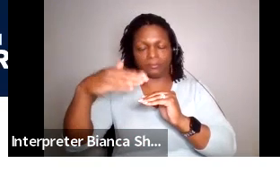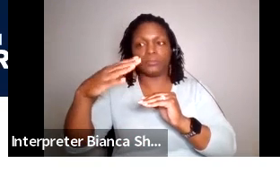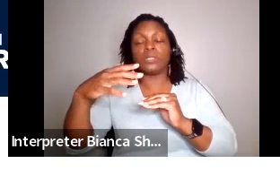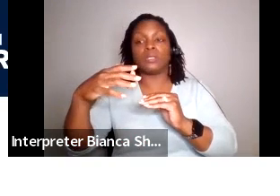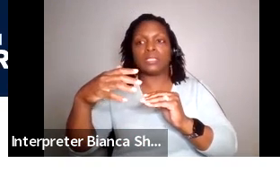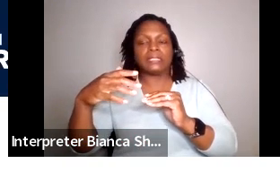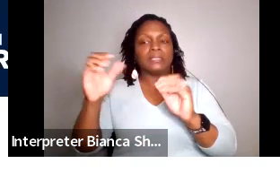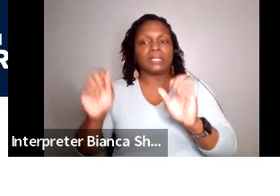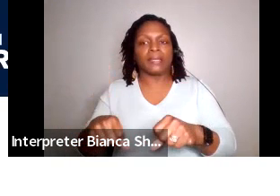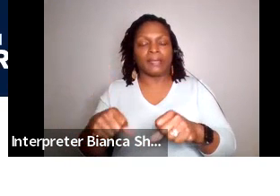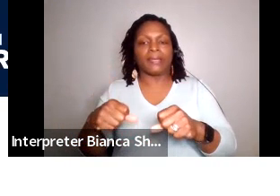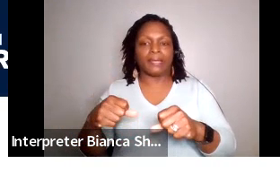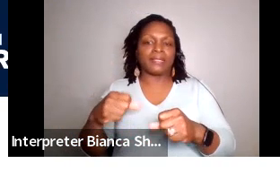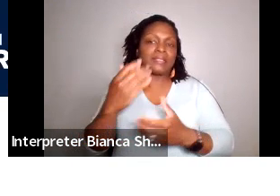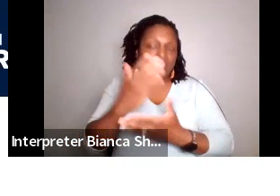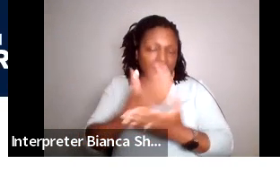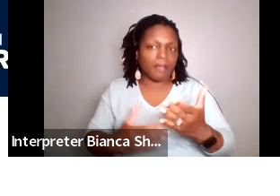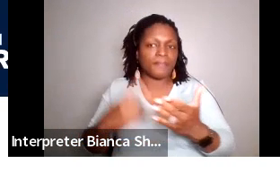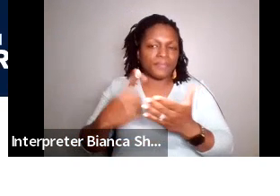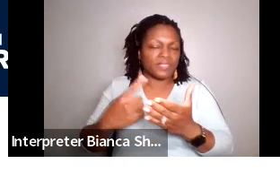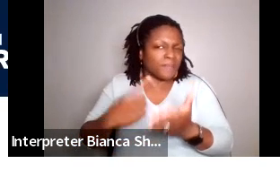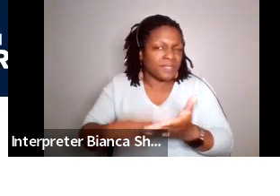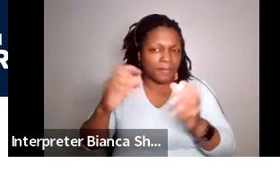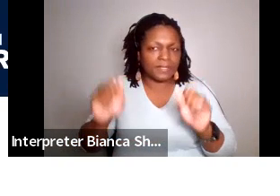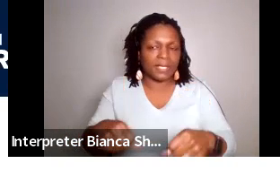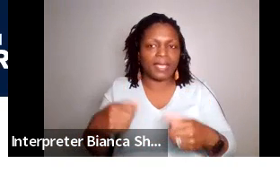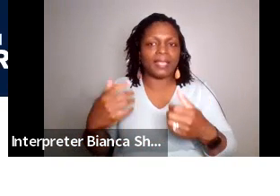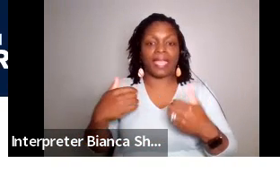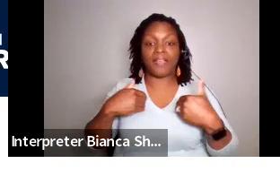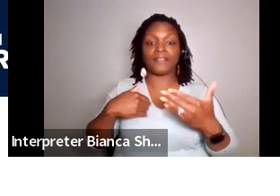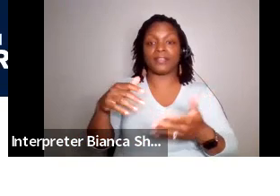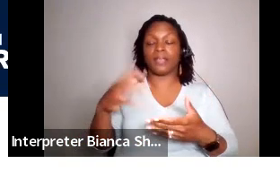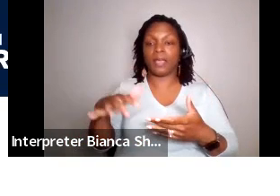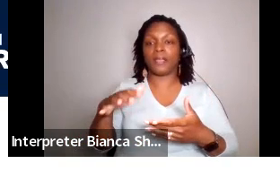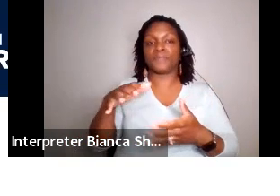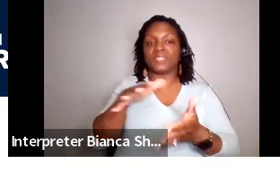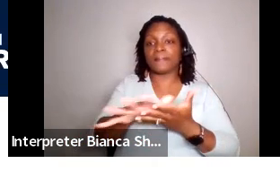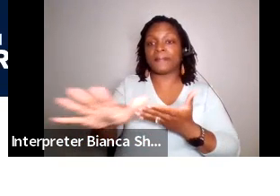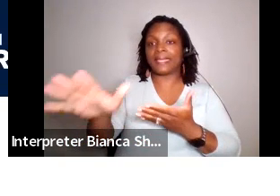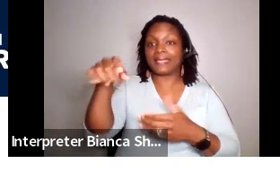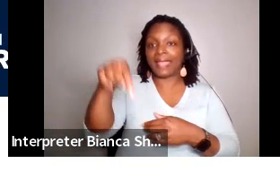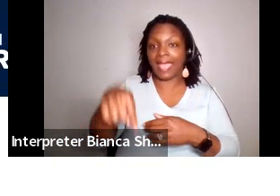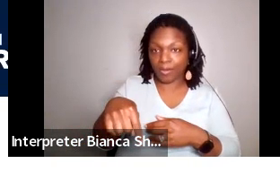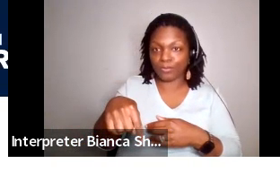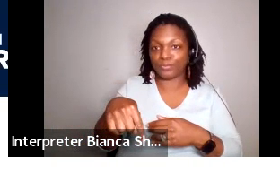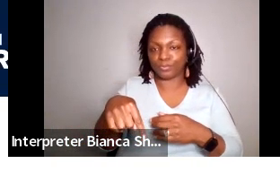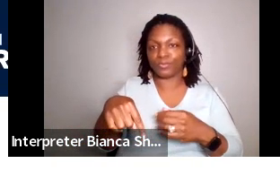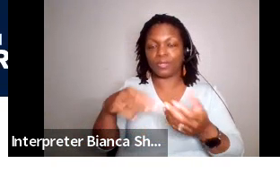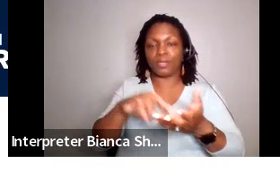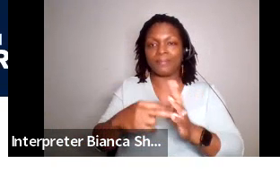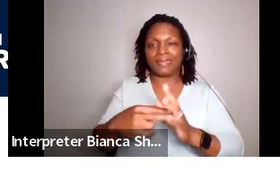In some cases there are some spin down options, so the individual pays towards the cost to kind of spin down their income.